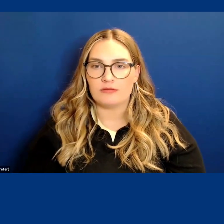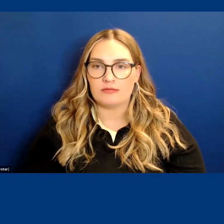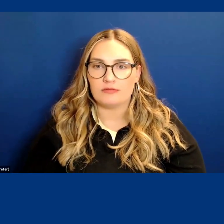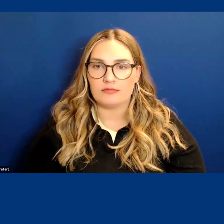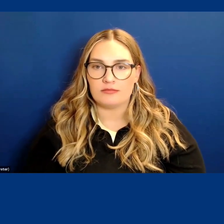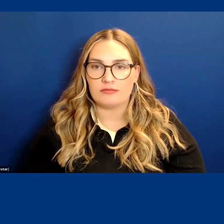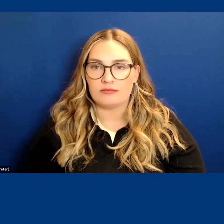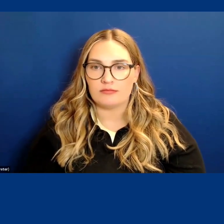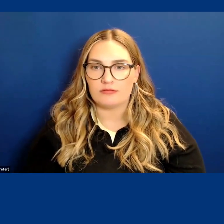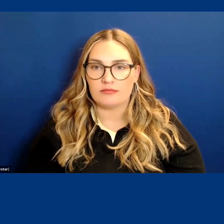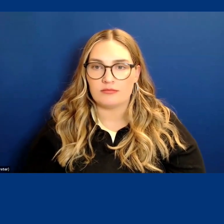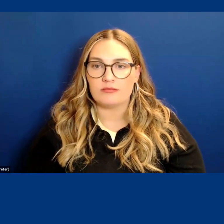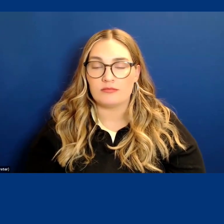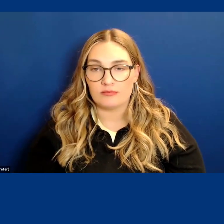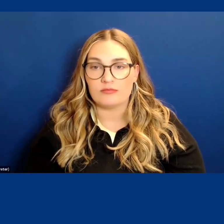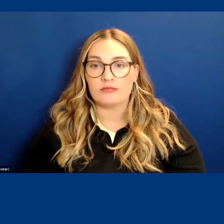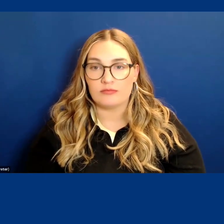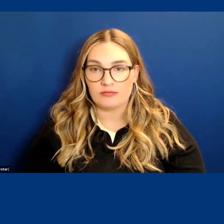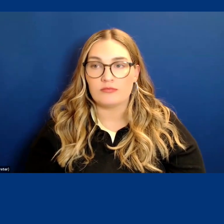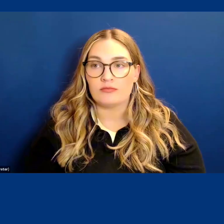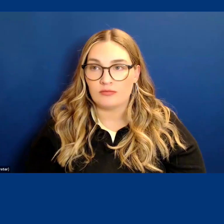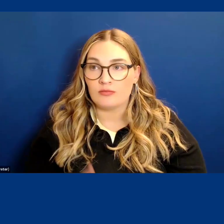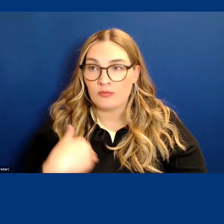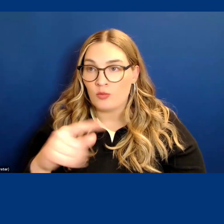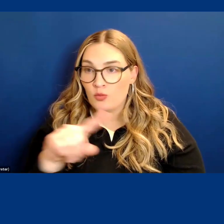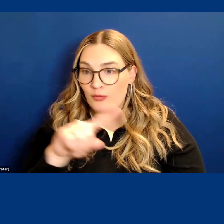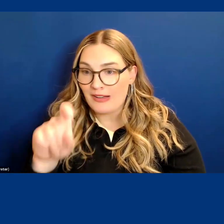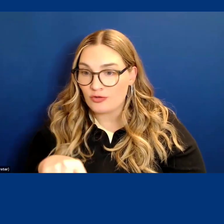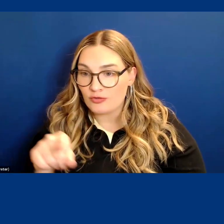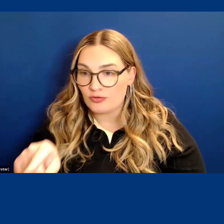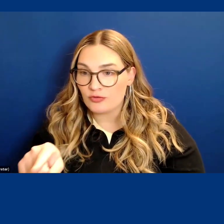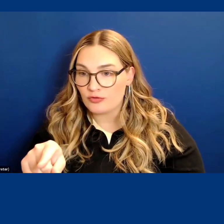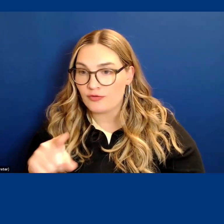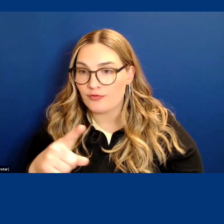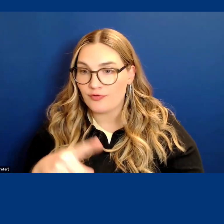We have a question here from a disabled doula.